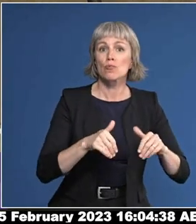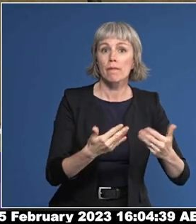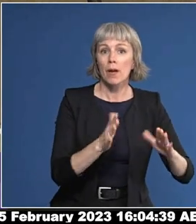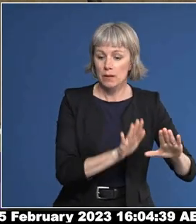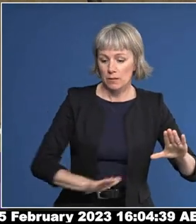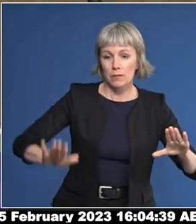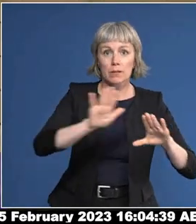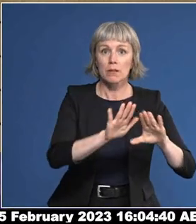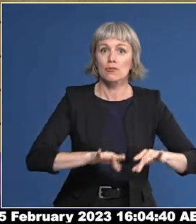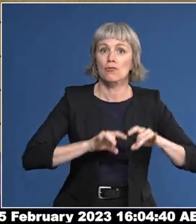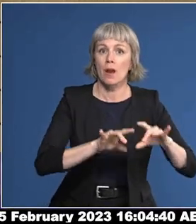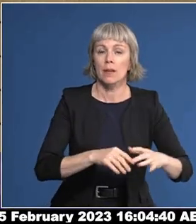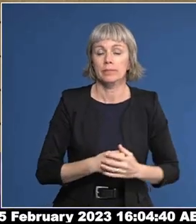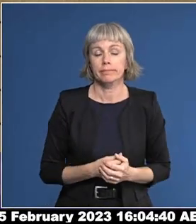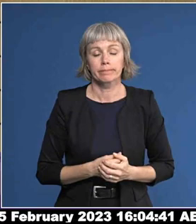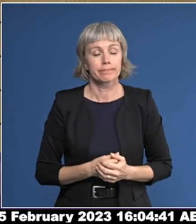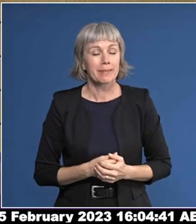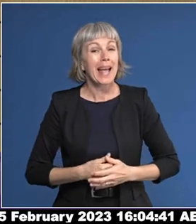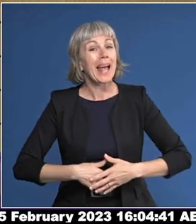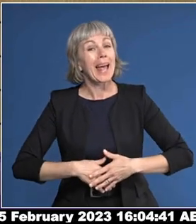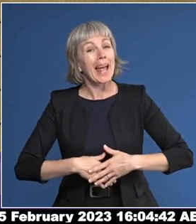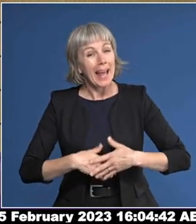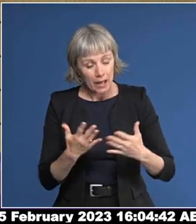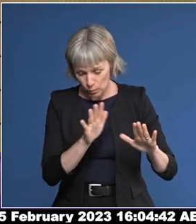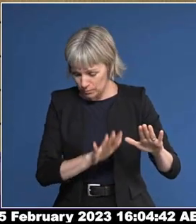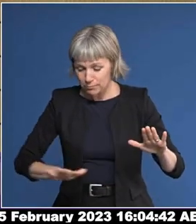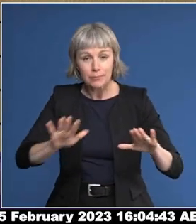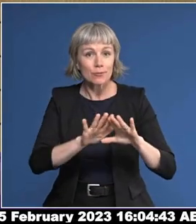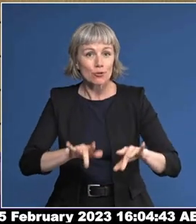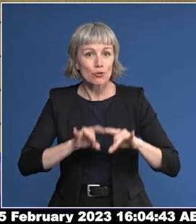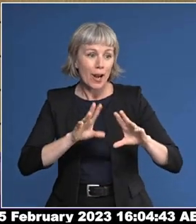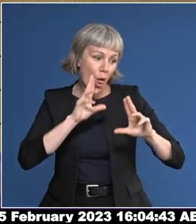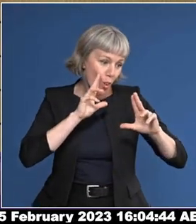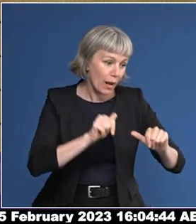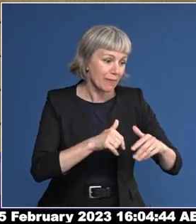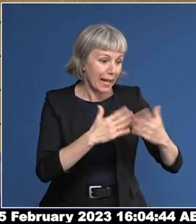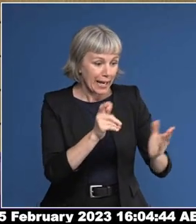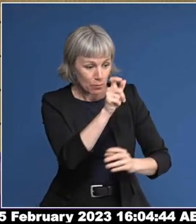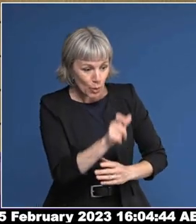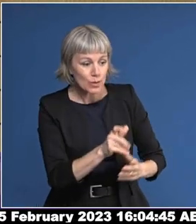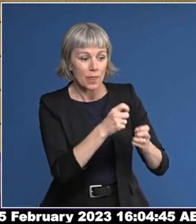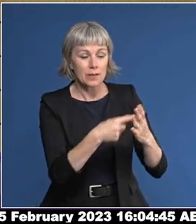I think anyone looking after somebody or providing support for somebody with a disability should, as a basic minimum, have a screening.